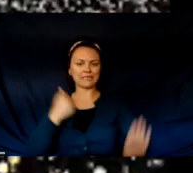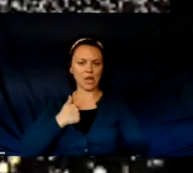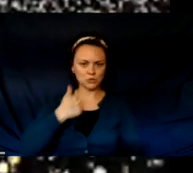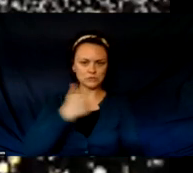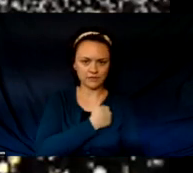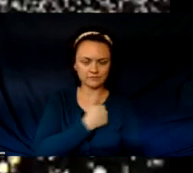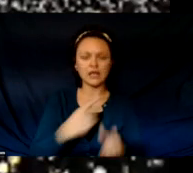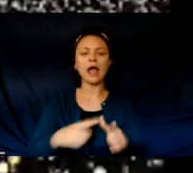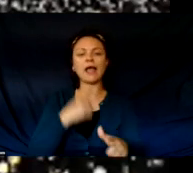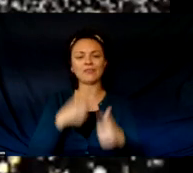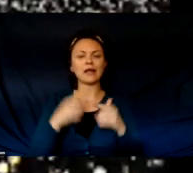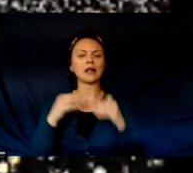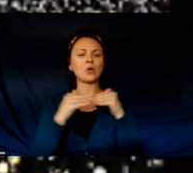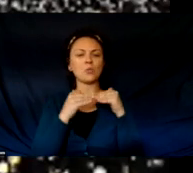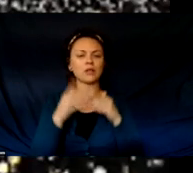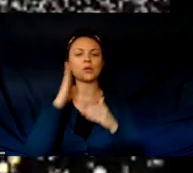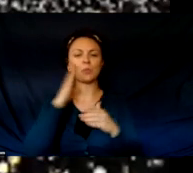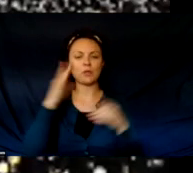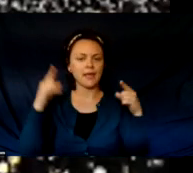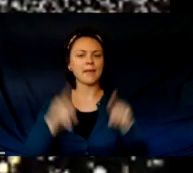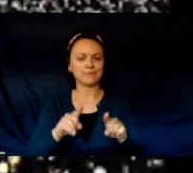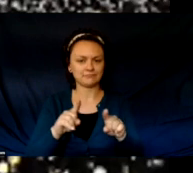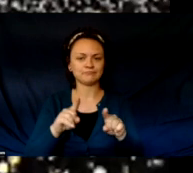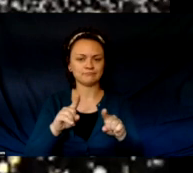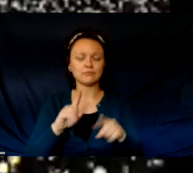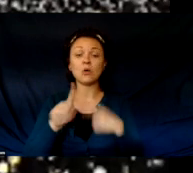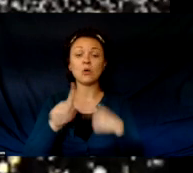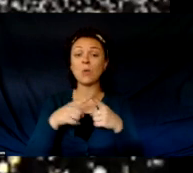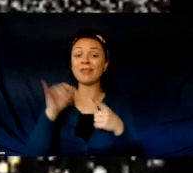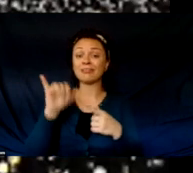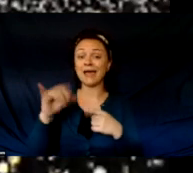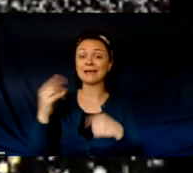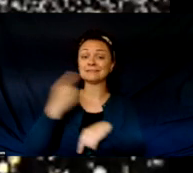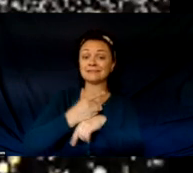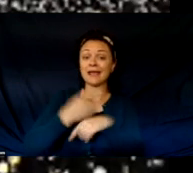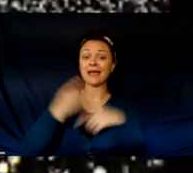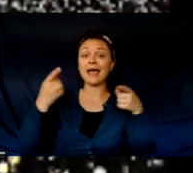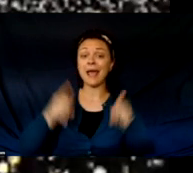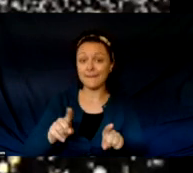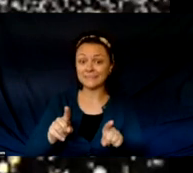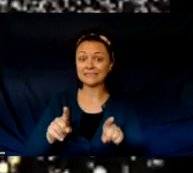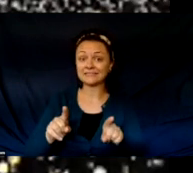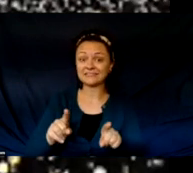occur is when that day happens, we're like, whoa, I opened my own door and